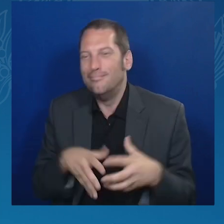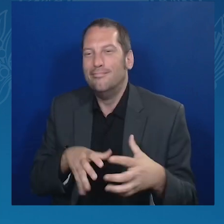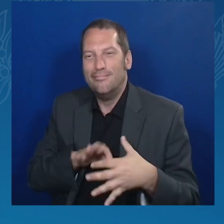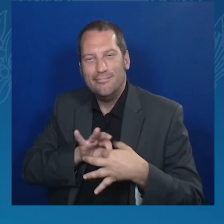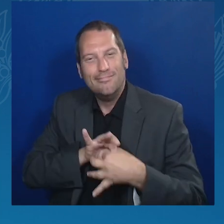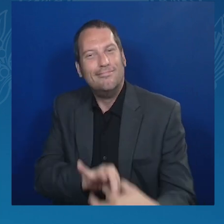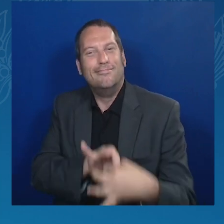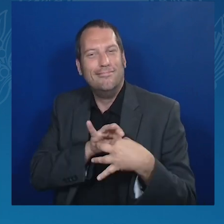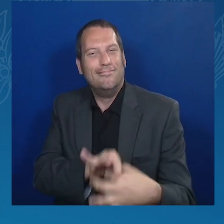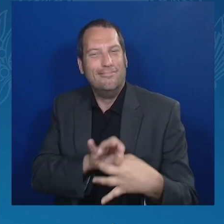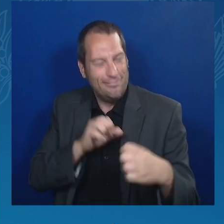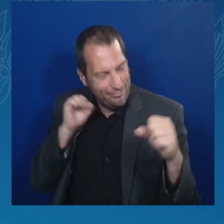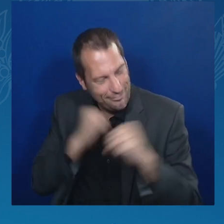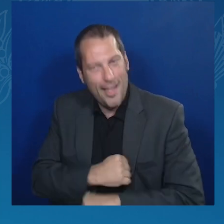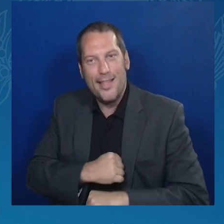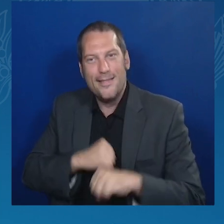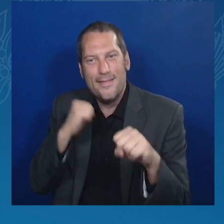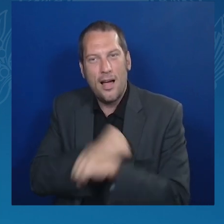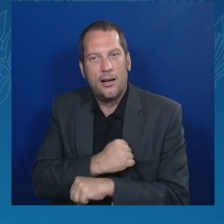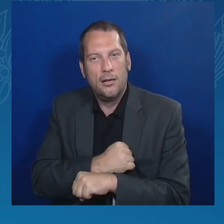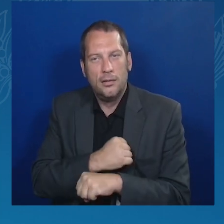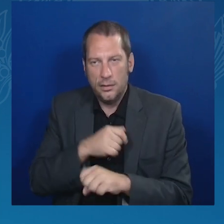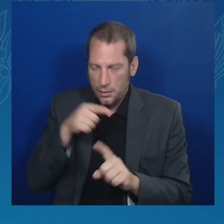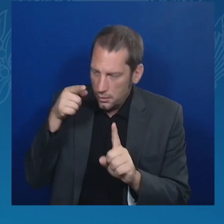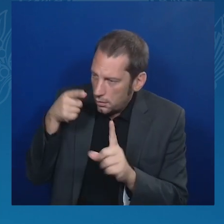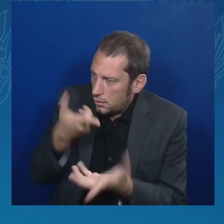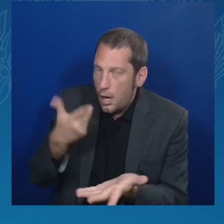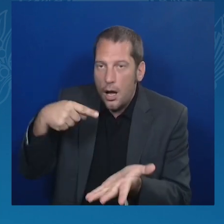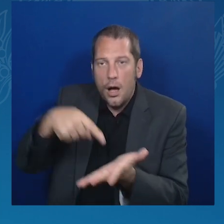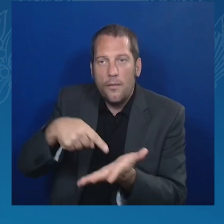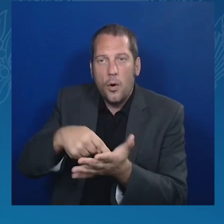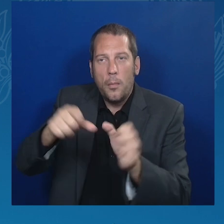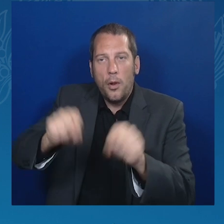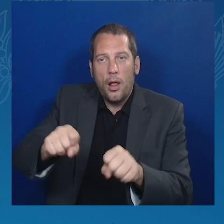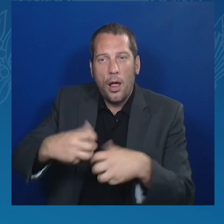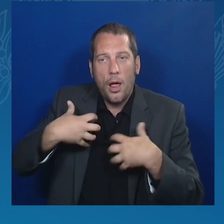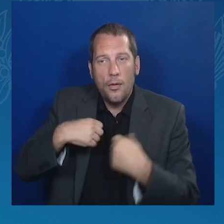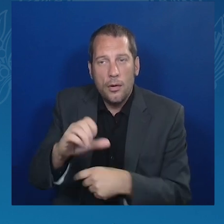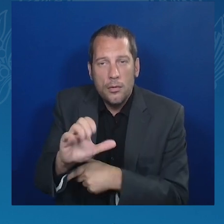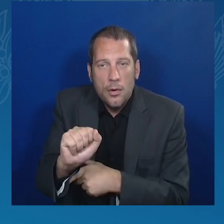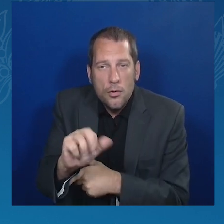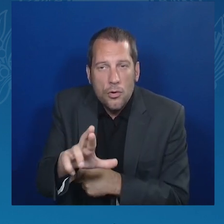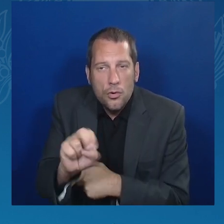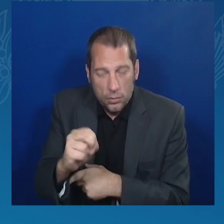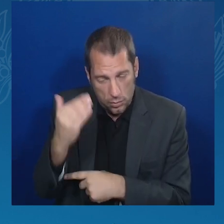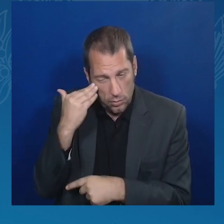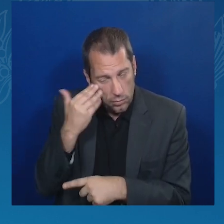together, we have fought for affordable healthcare, knowing healthcare should be a right